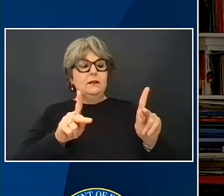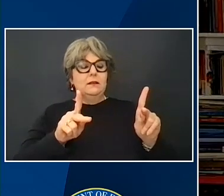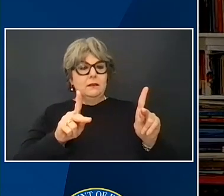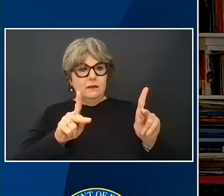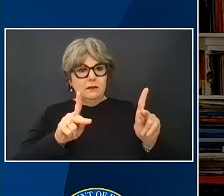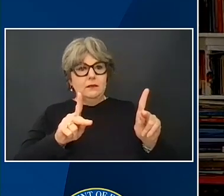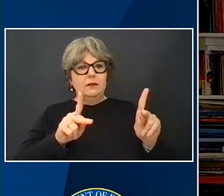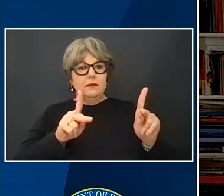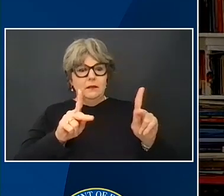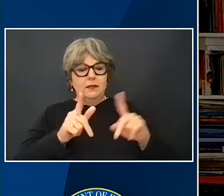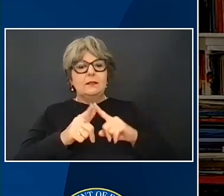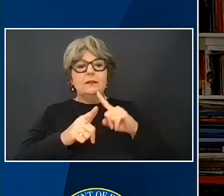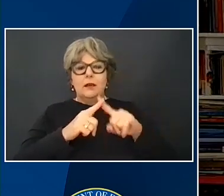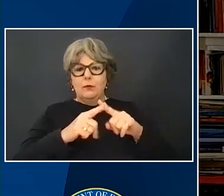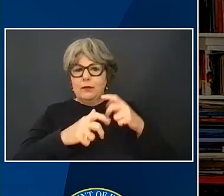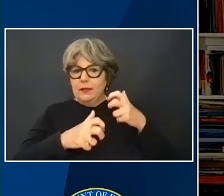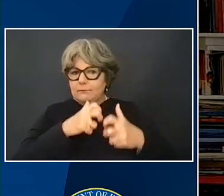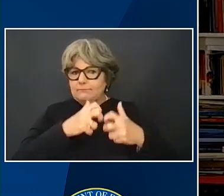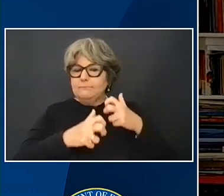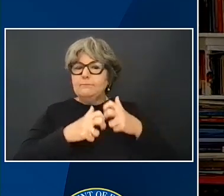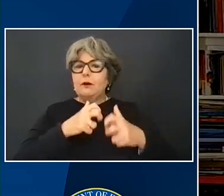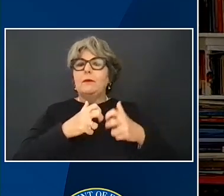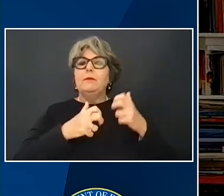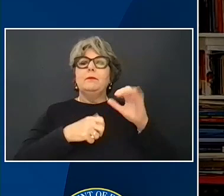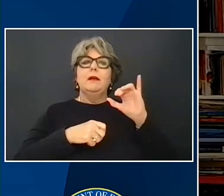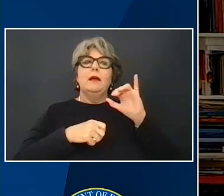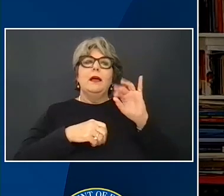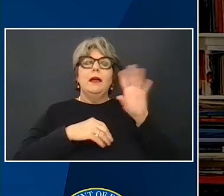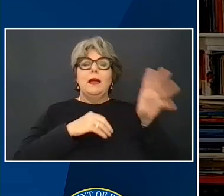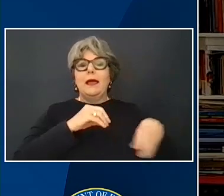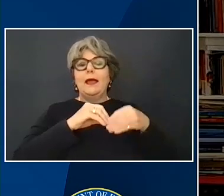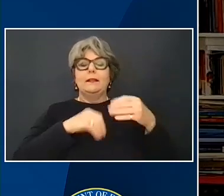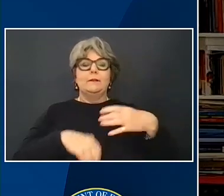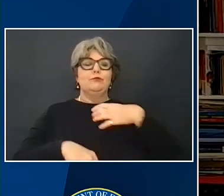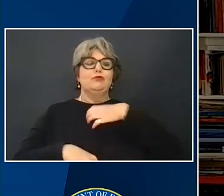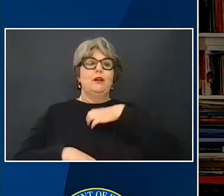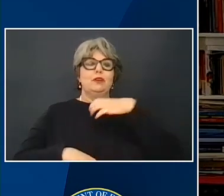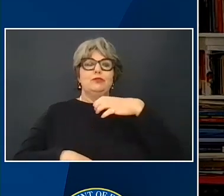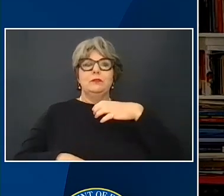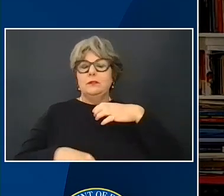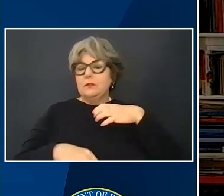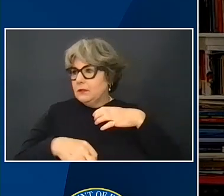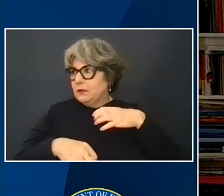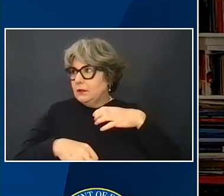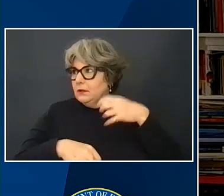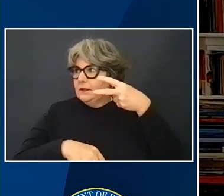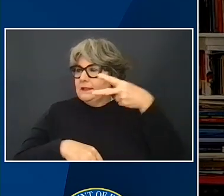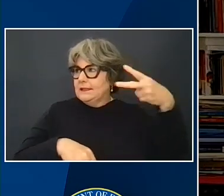Then on top of that, there is an objection that when they fail a second time, somehow